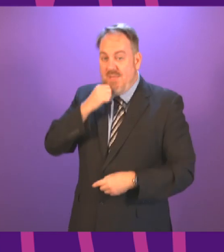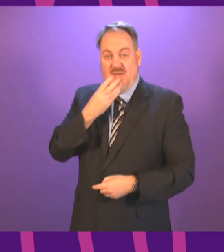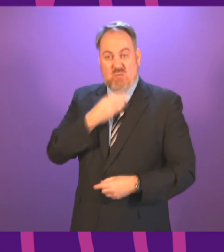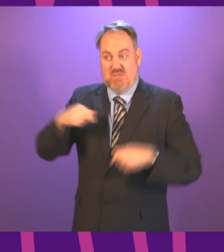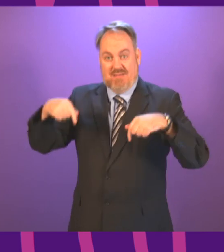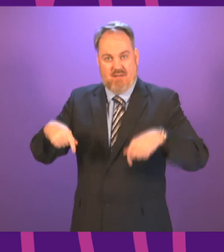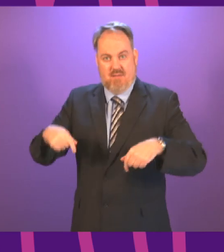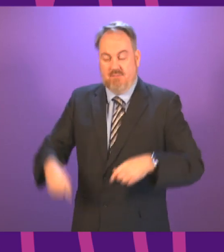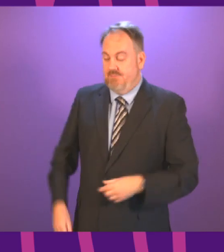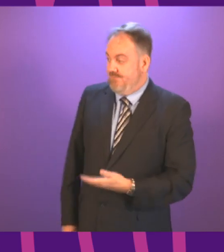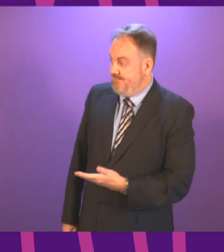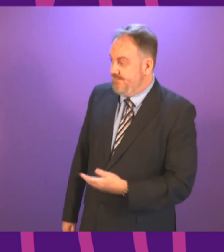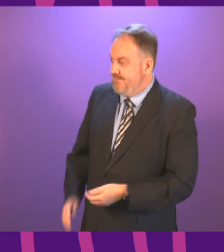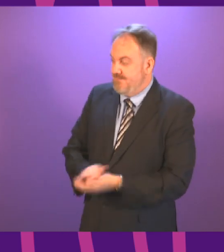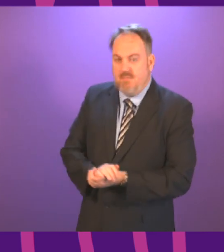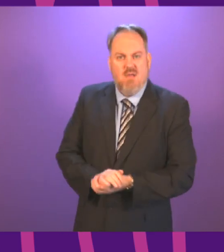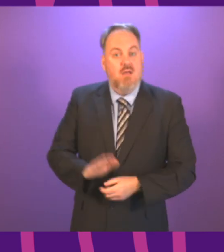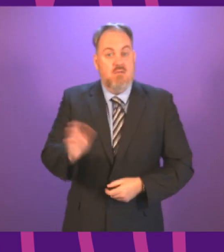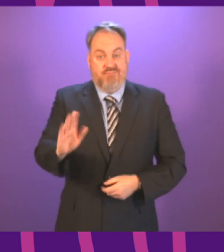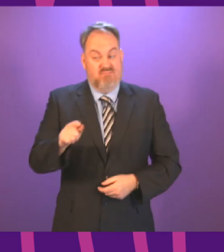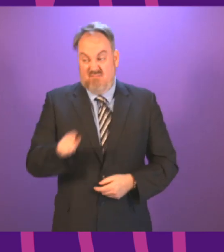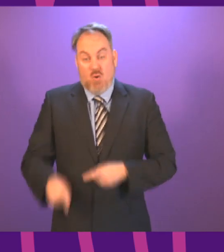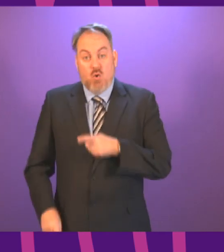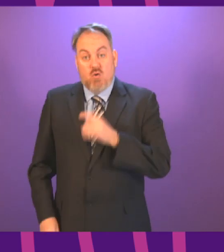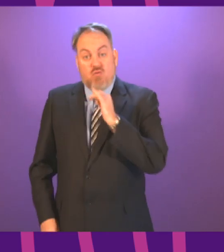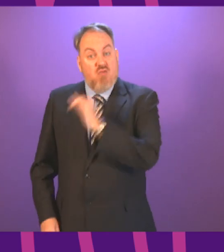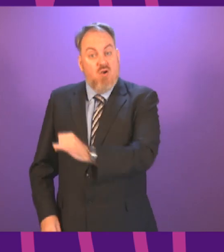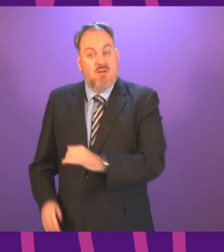The First Minister (Nicola Sturgeon): Willie Rennie is wrong about that in many